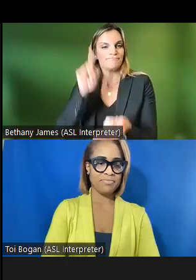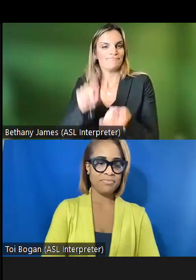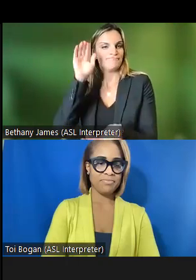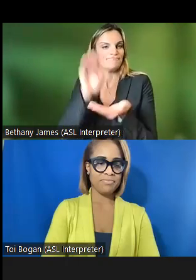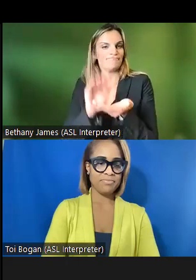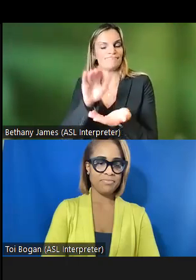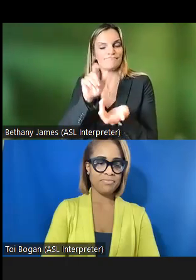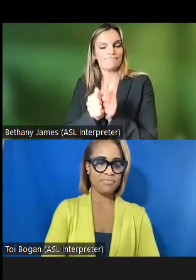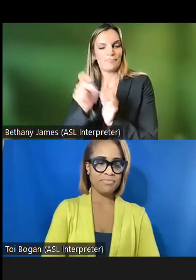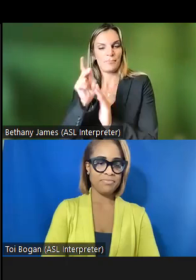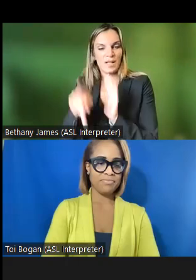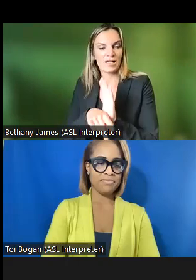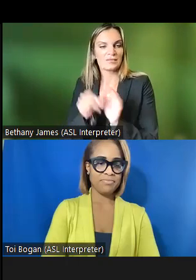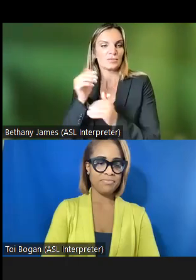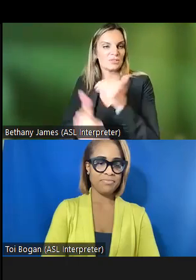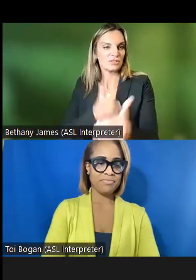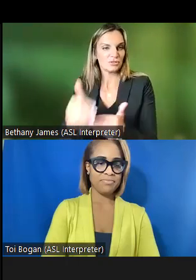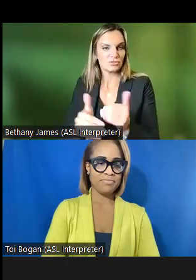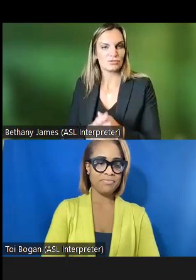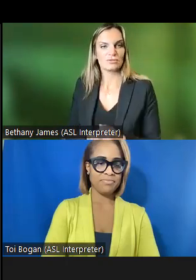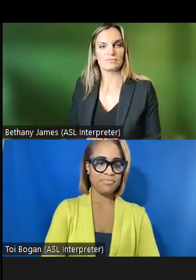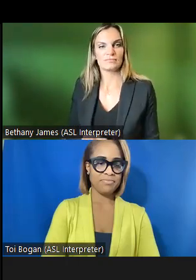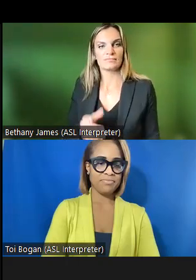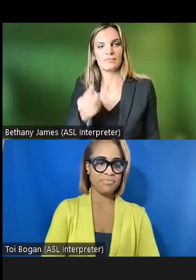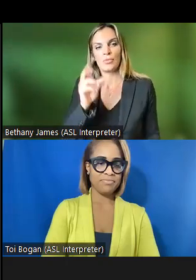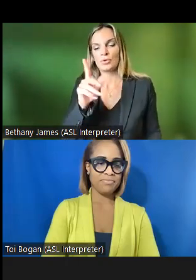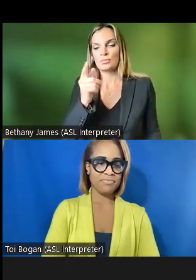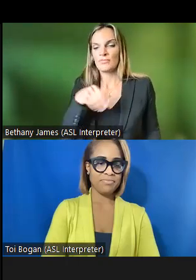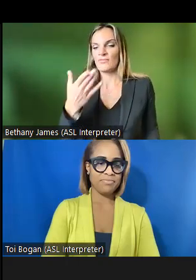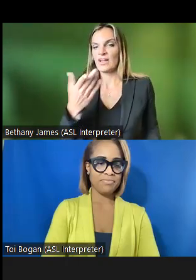practice, or procedure or by providing auxiliary aids and services.